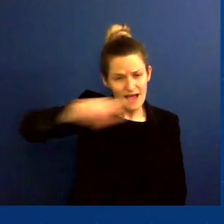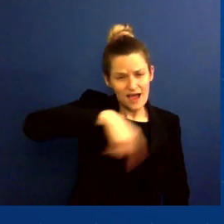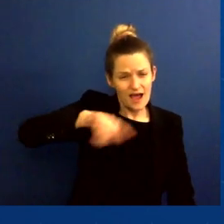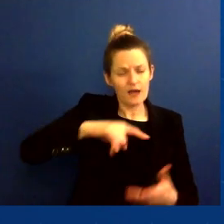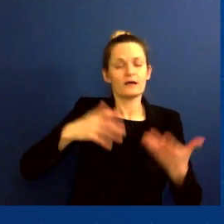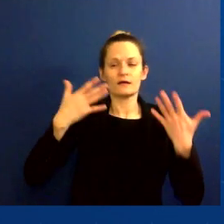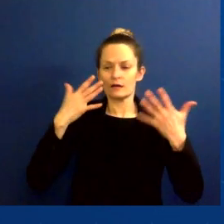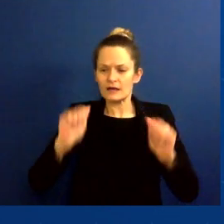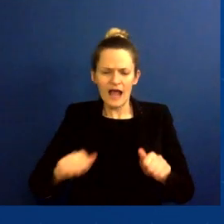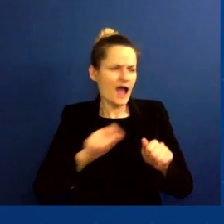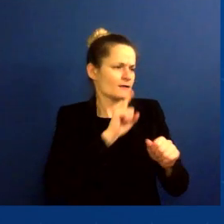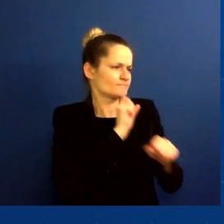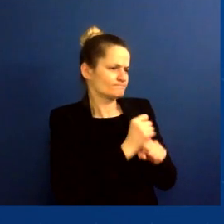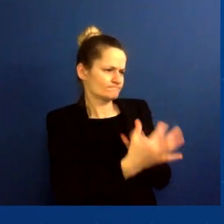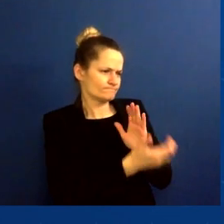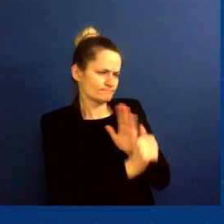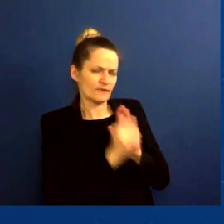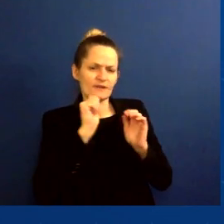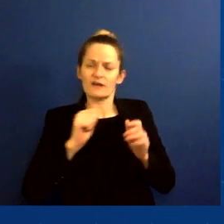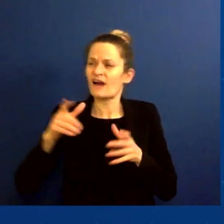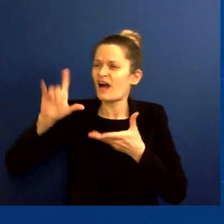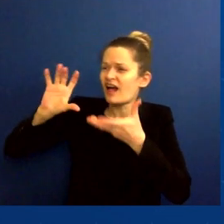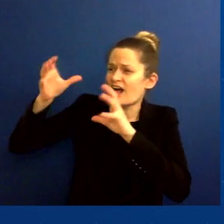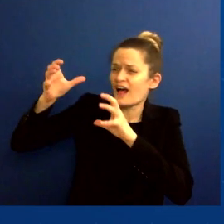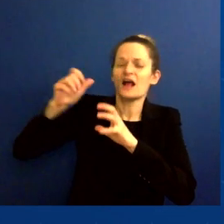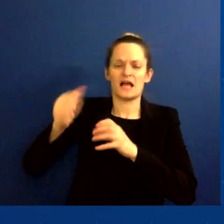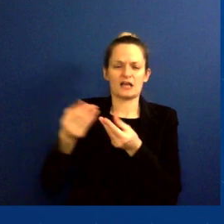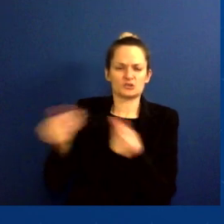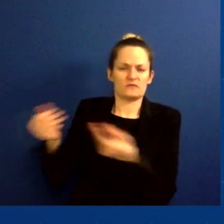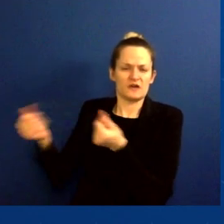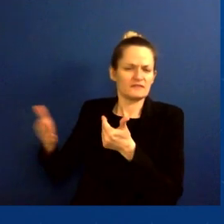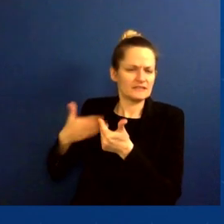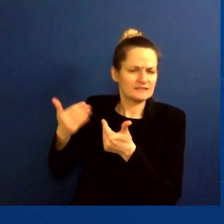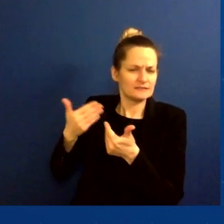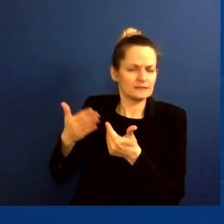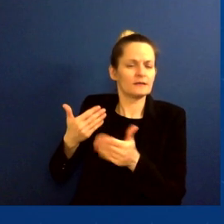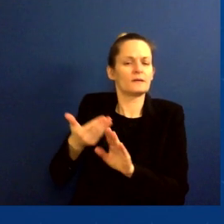avoiding disruptions and work stoppages that can cause expensive delays down the line.